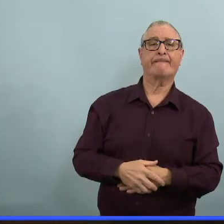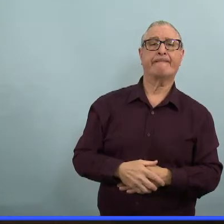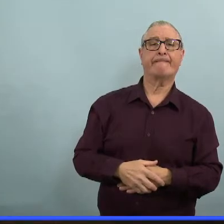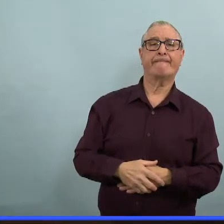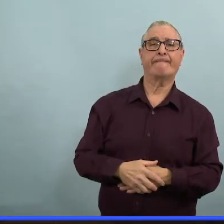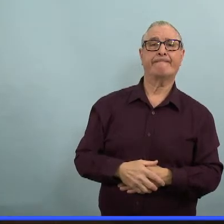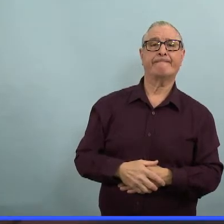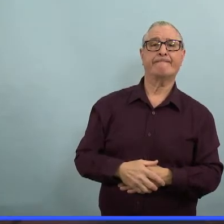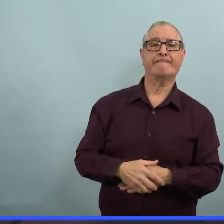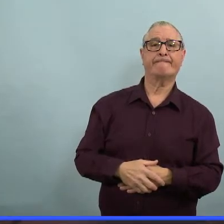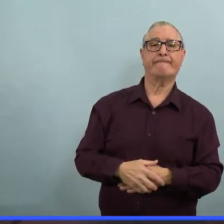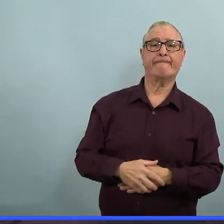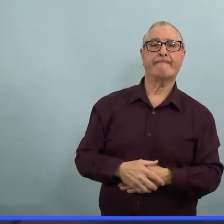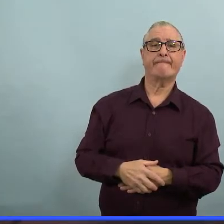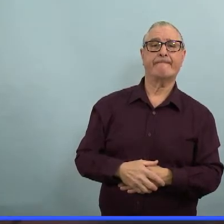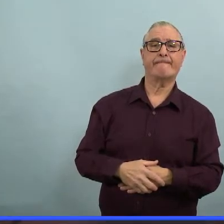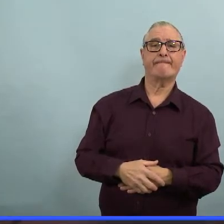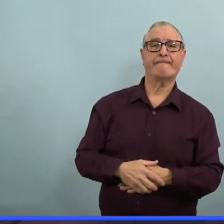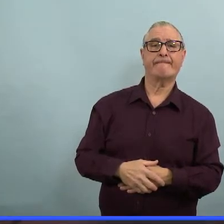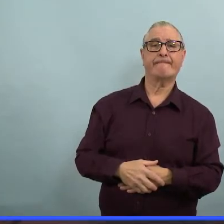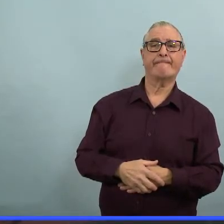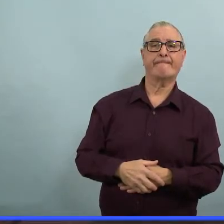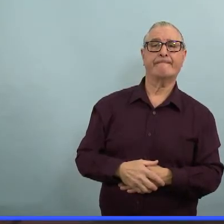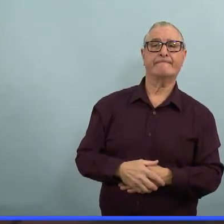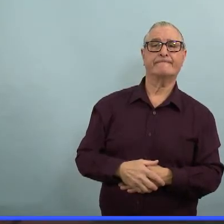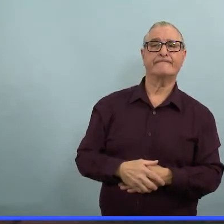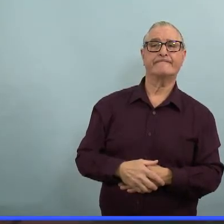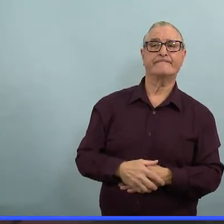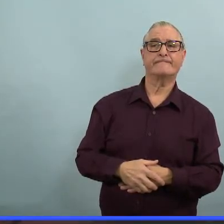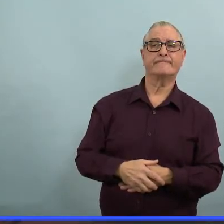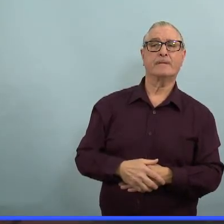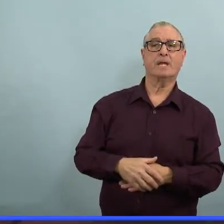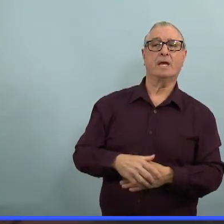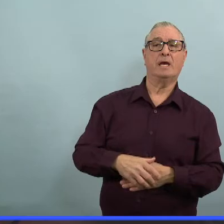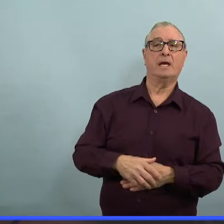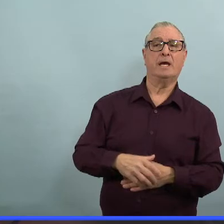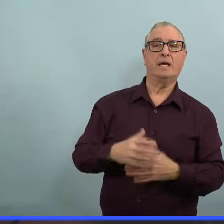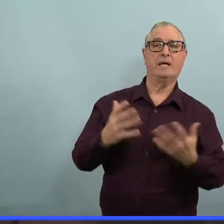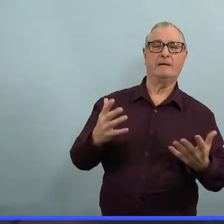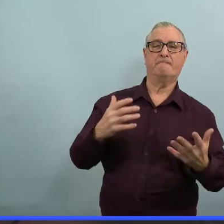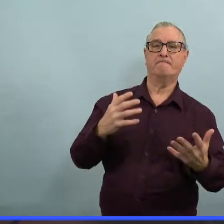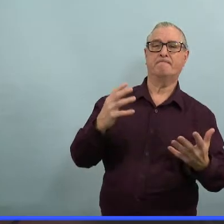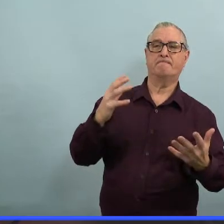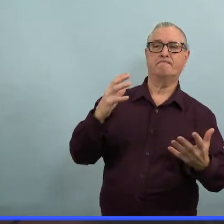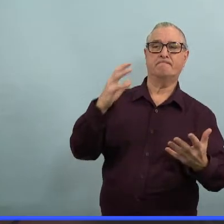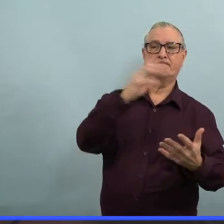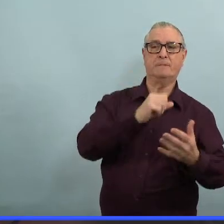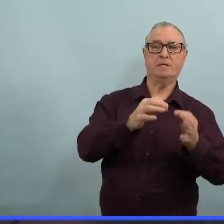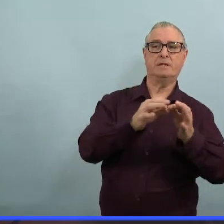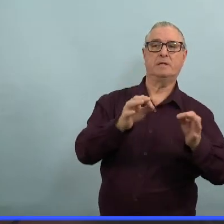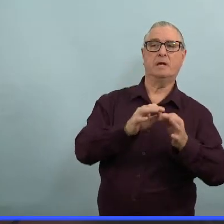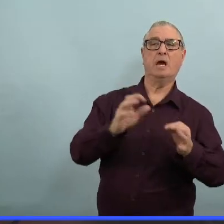yeah and so that was uh we originally received roughly 1100 treatment courses uh for pax levitt